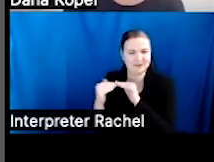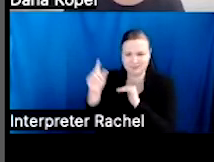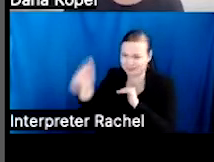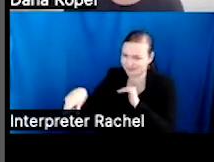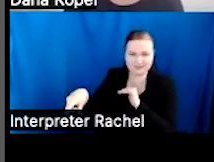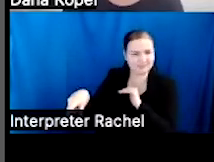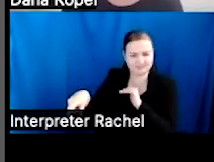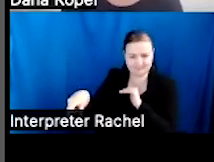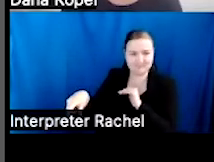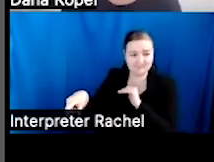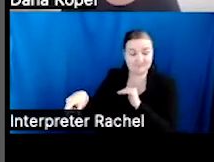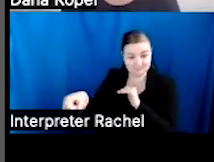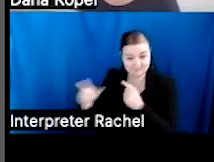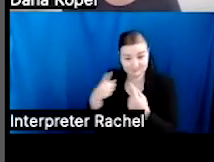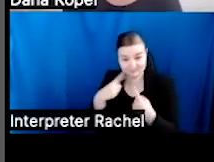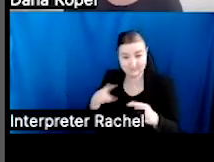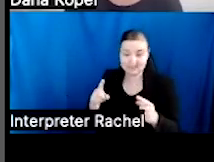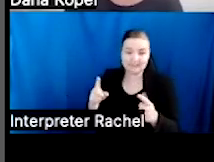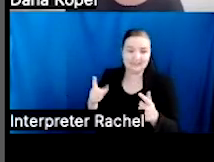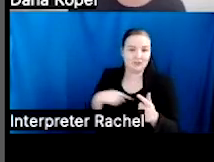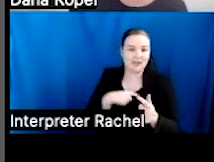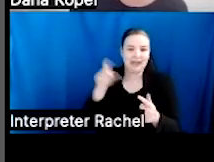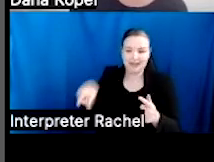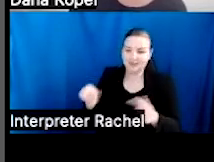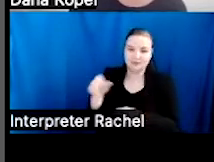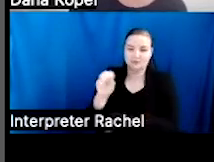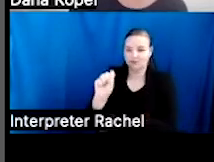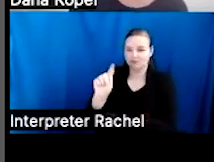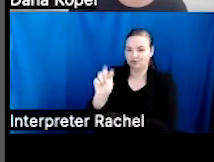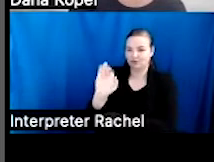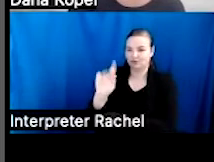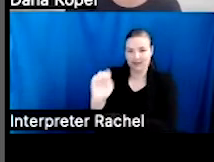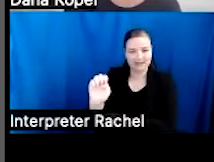And ultimately we had to call a strike vote and prepare to go on strike in order to create enough